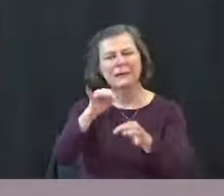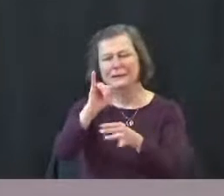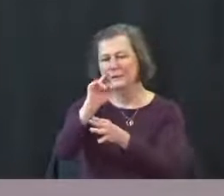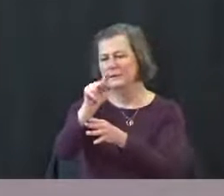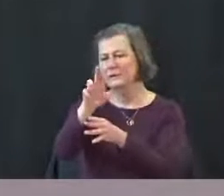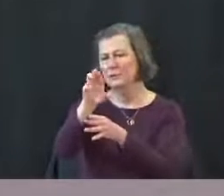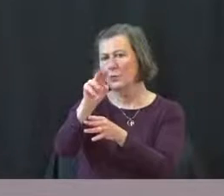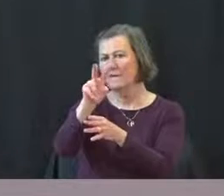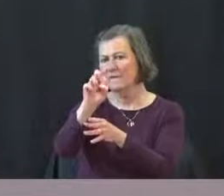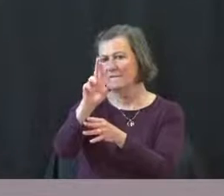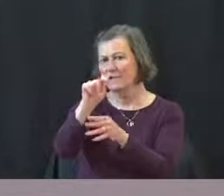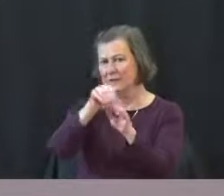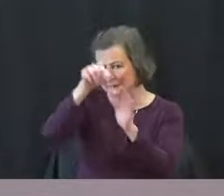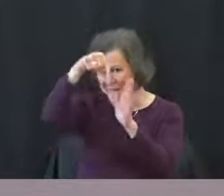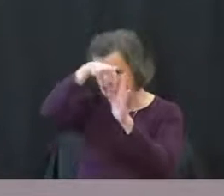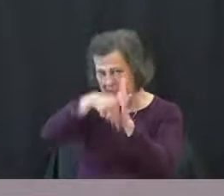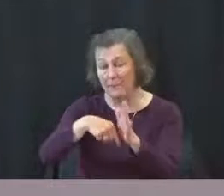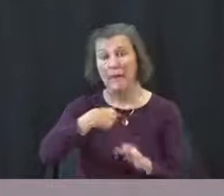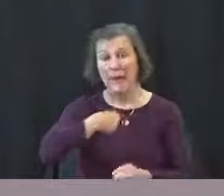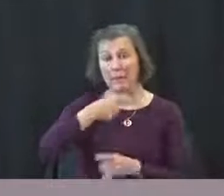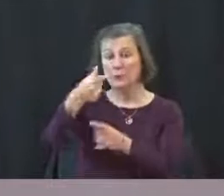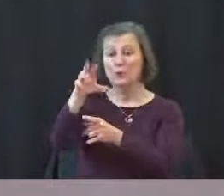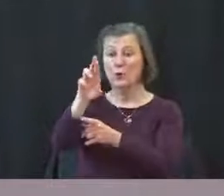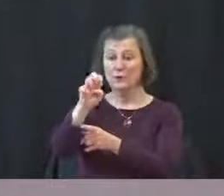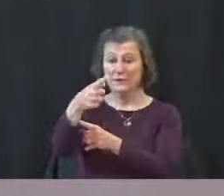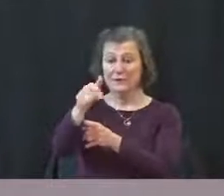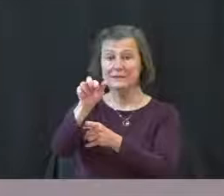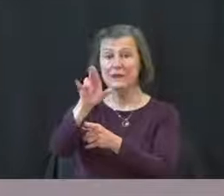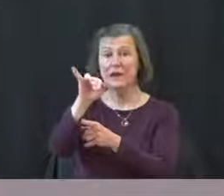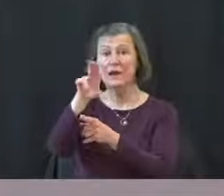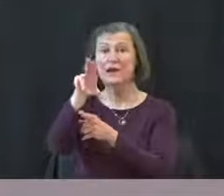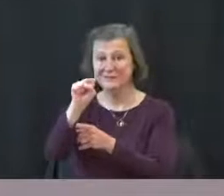That's what I am - I am a gregarious introvert.